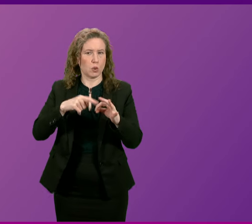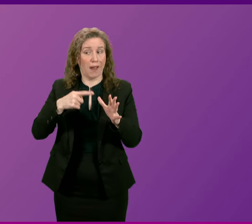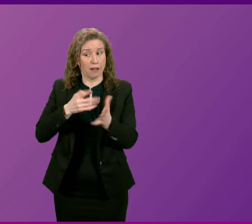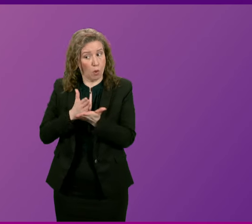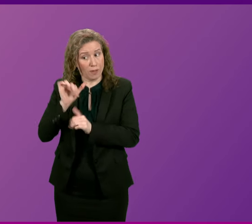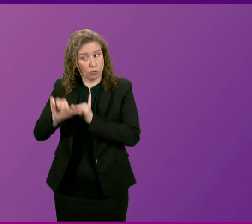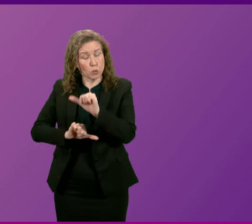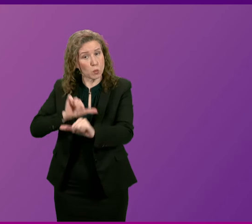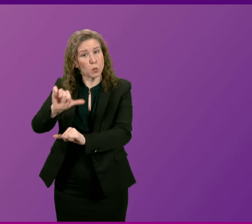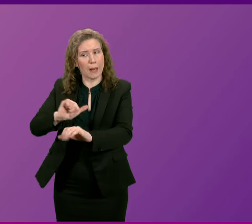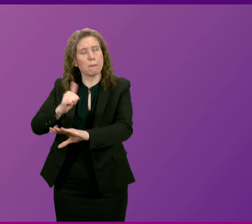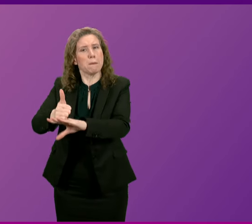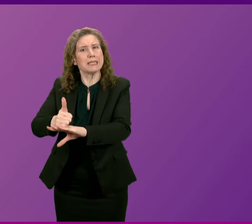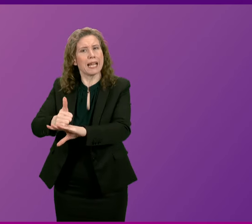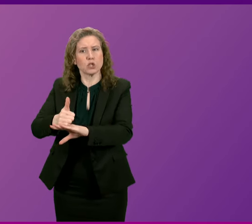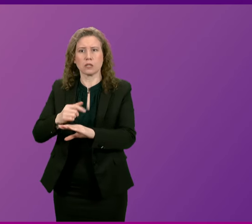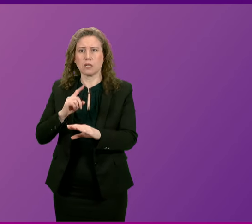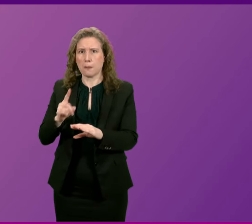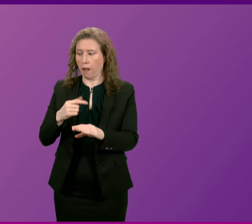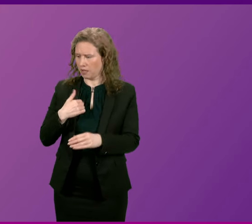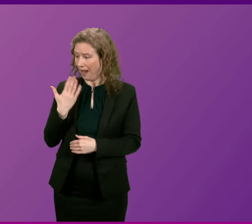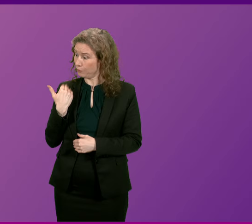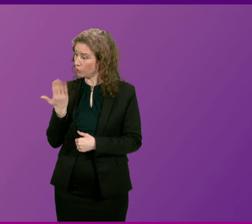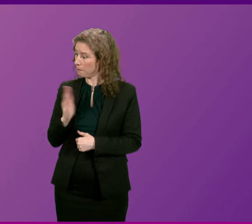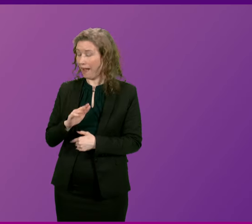Obviously, I have just come back into office, and I will be looking very